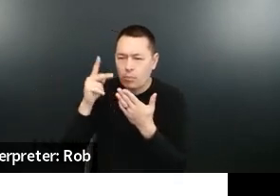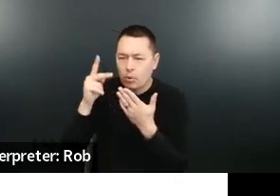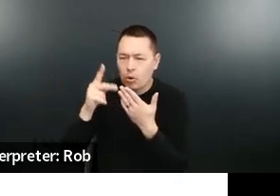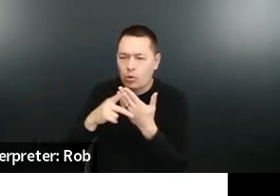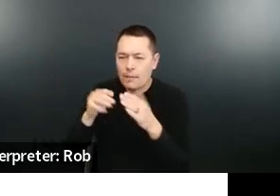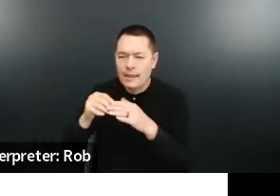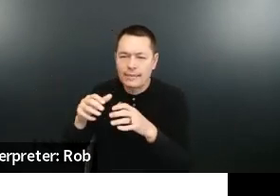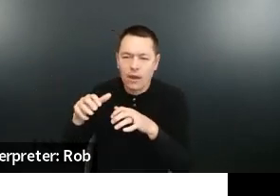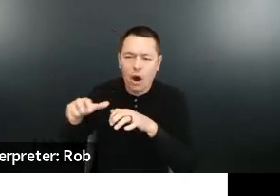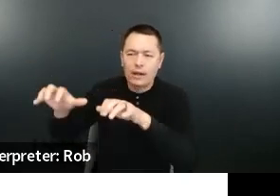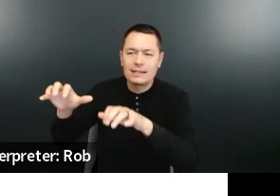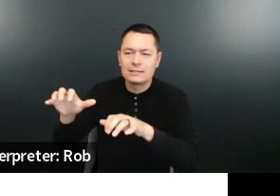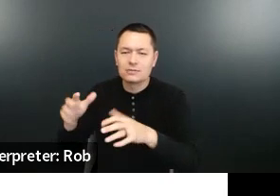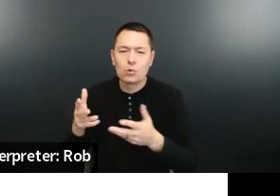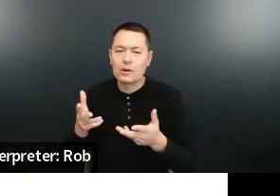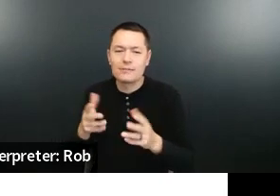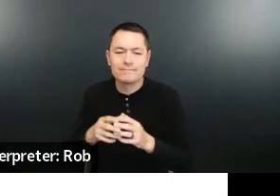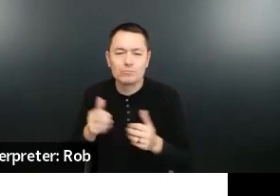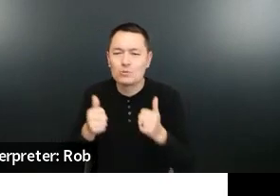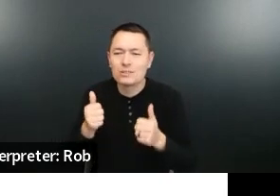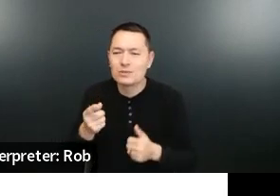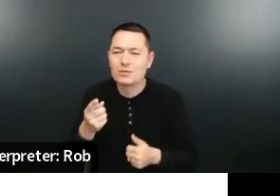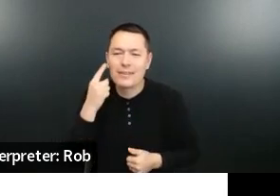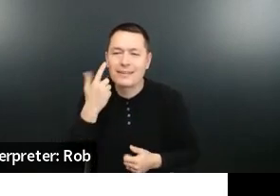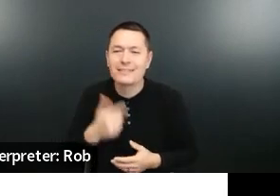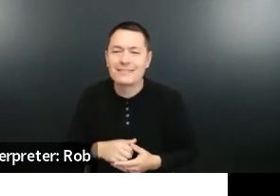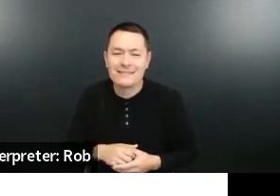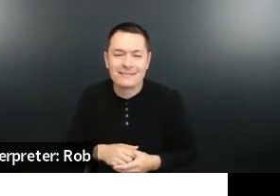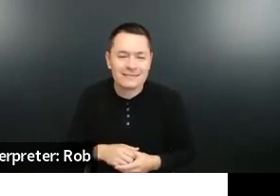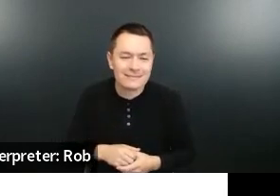If not so.